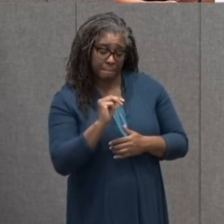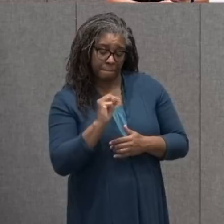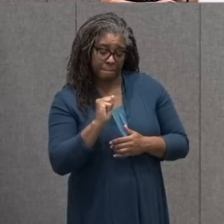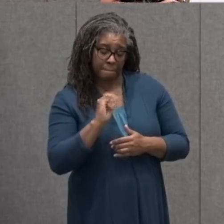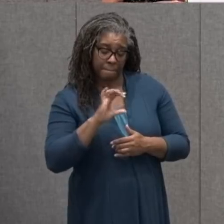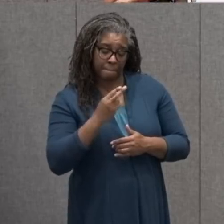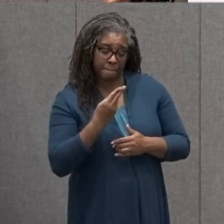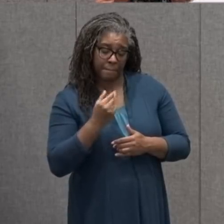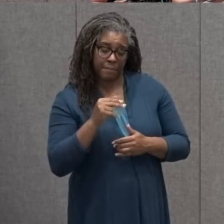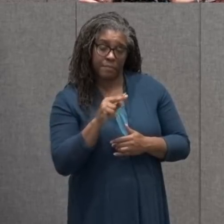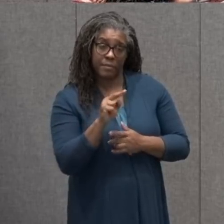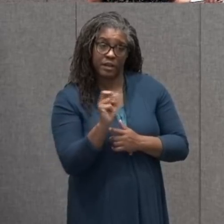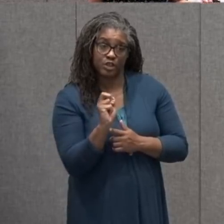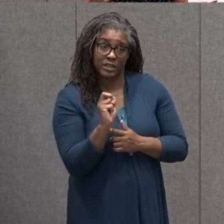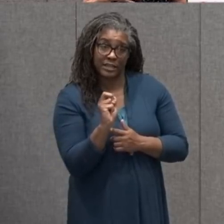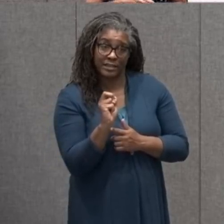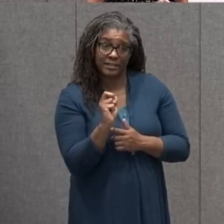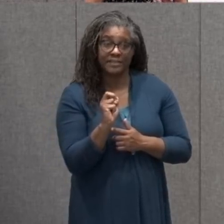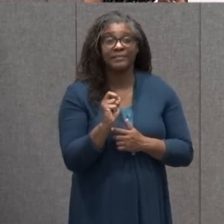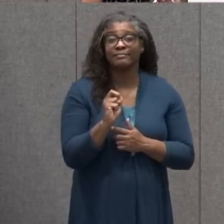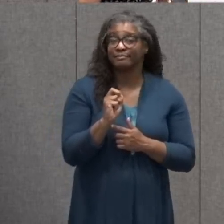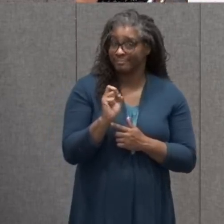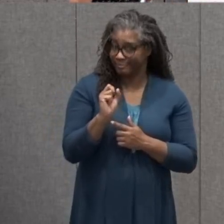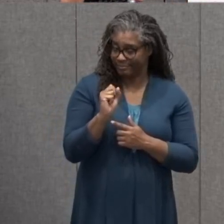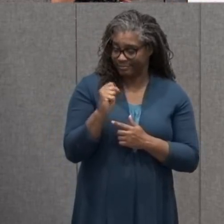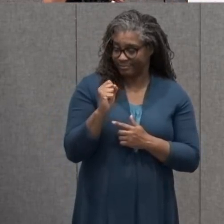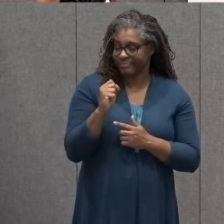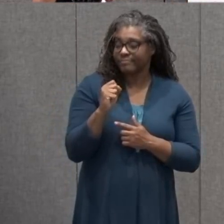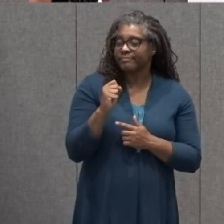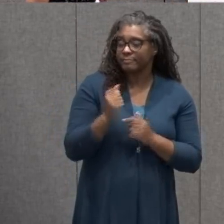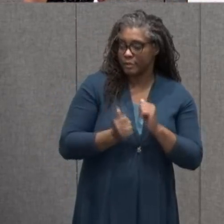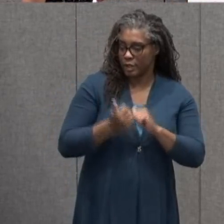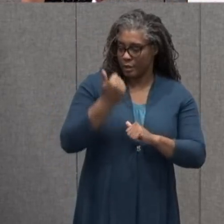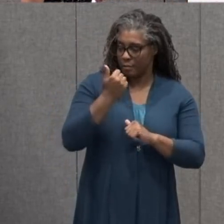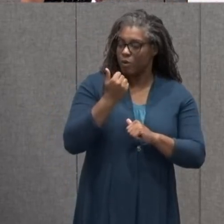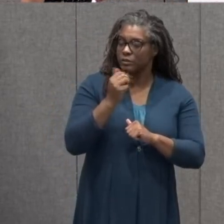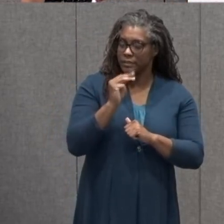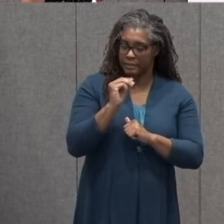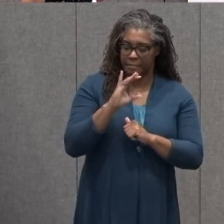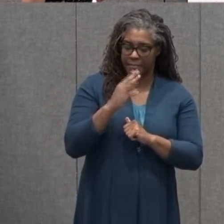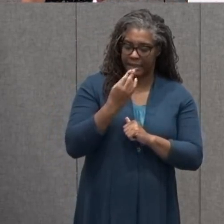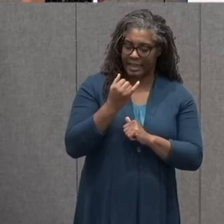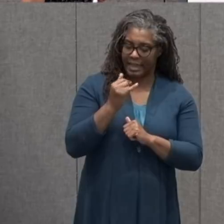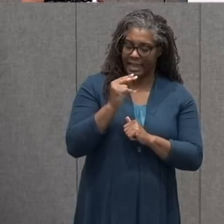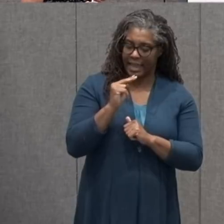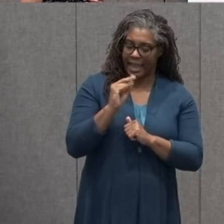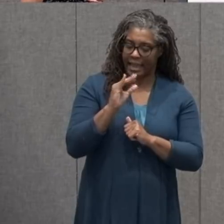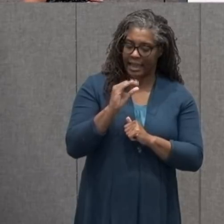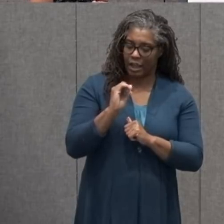the mechanical things that I know of are machines. [Ms. Kay] So that's two points. All right.